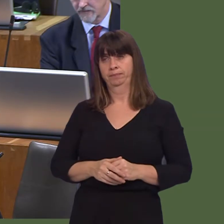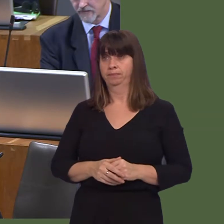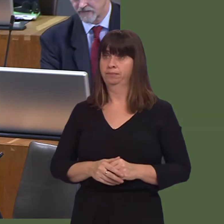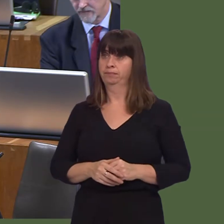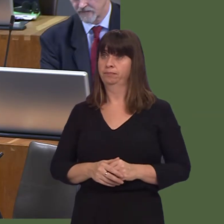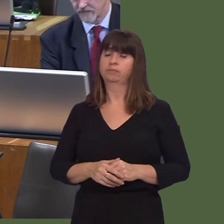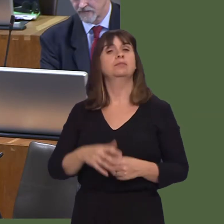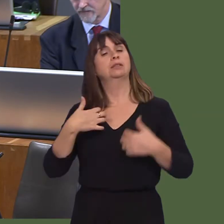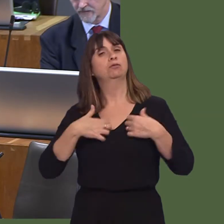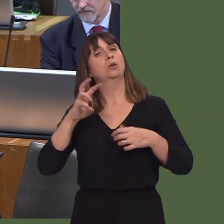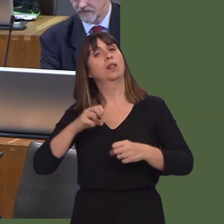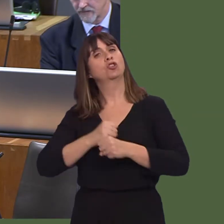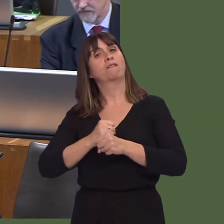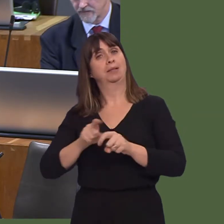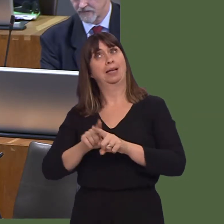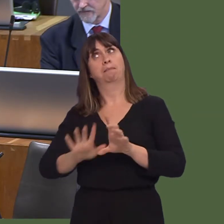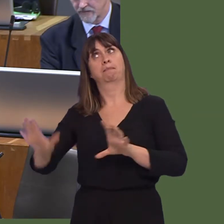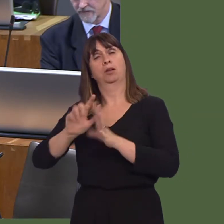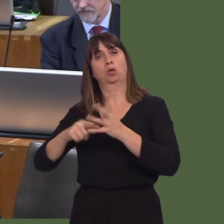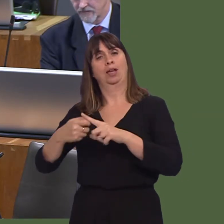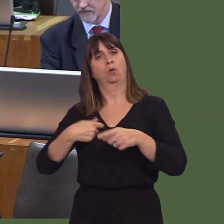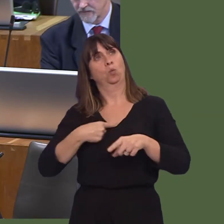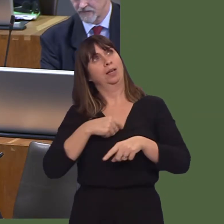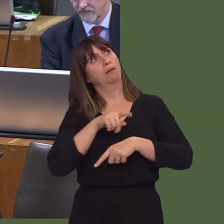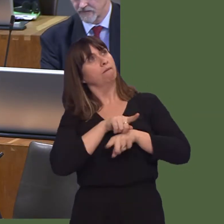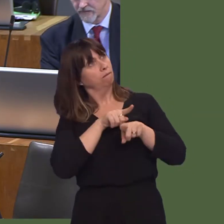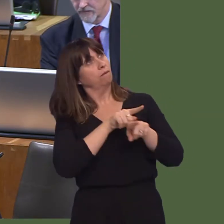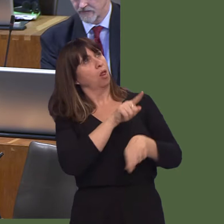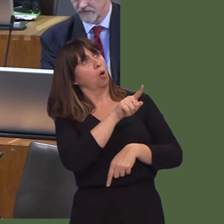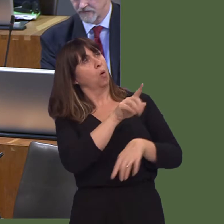The Welsh Government, like the rest of the UK, follows the expert advice of the UK National Screening Committee.